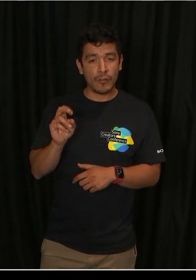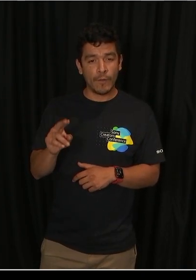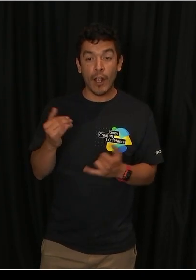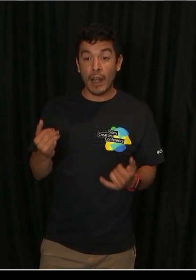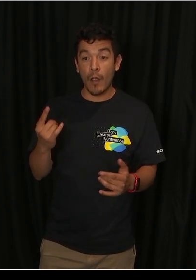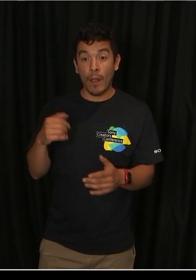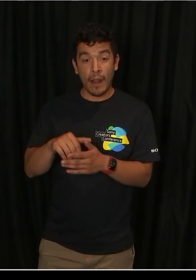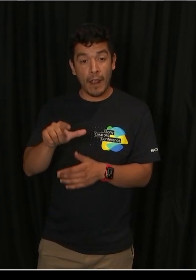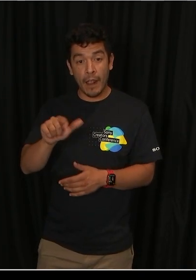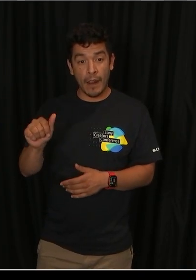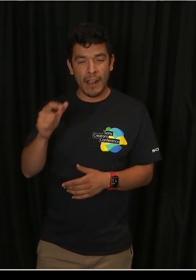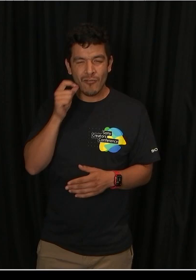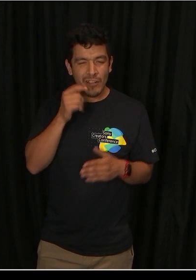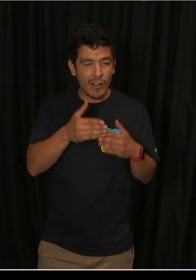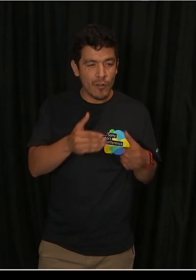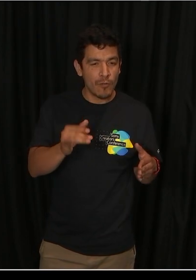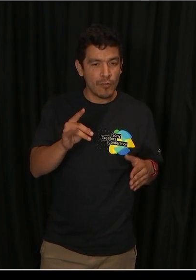we've recently opened a studio in Montreal.